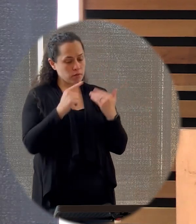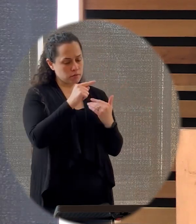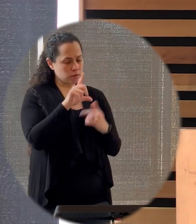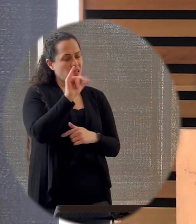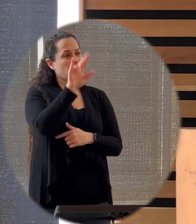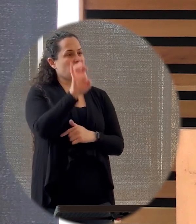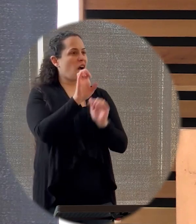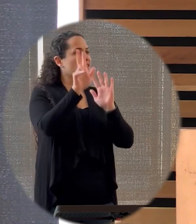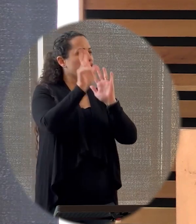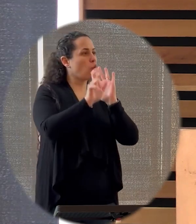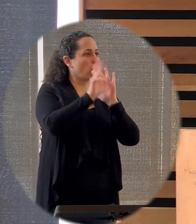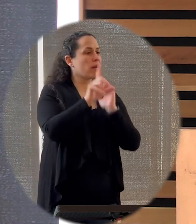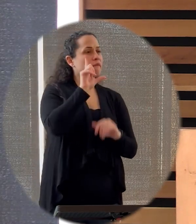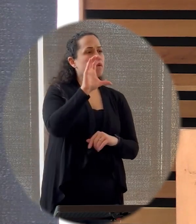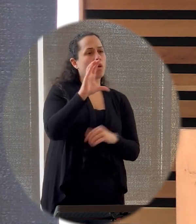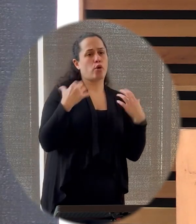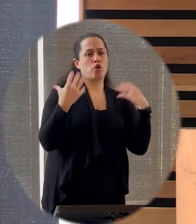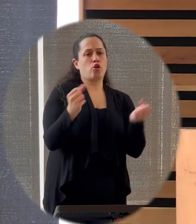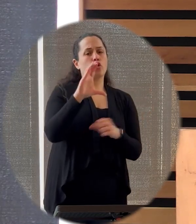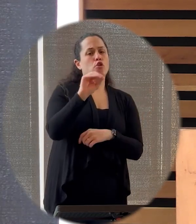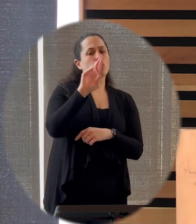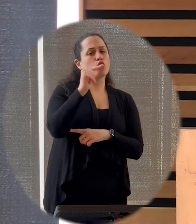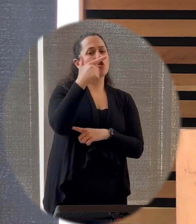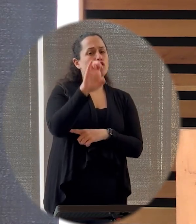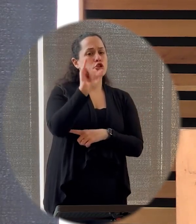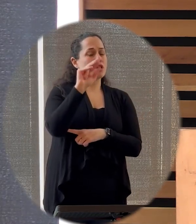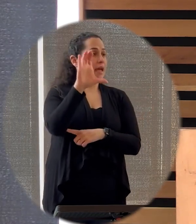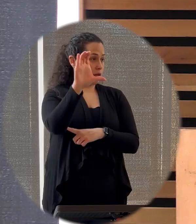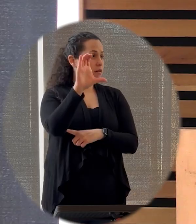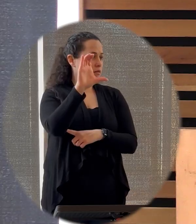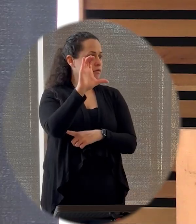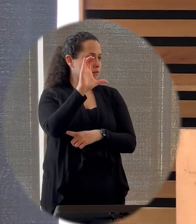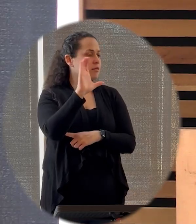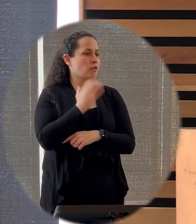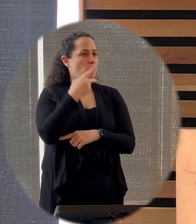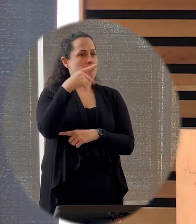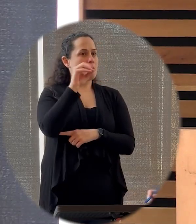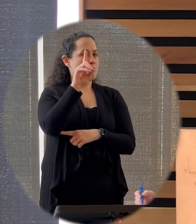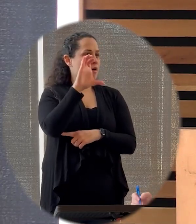live recording of Courage, Inc., a podcast produced by the Walrus Lab with Deloitte.